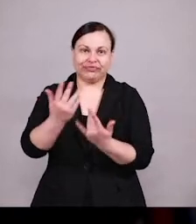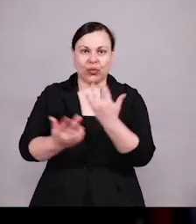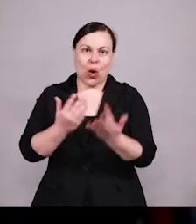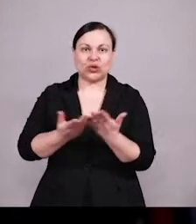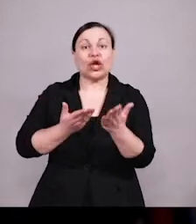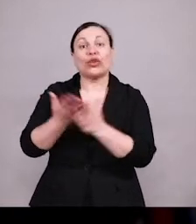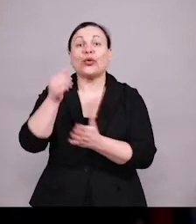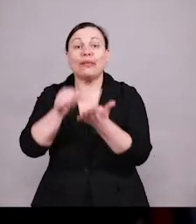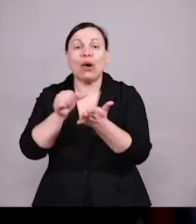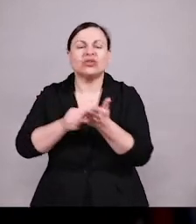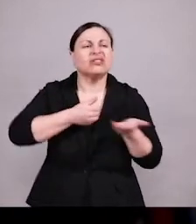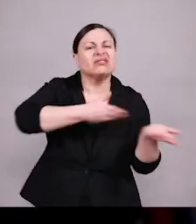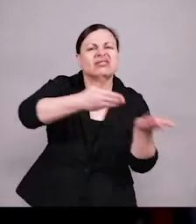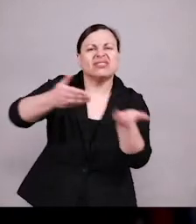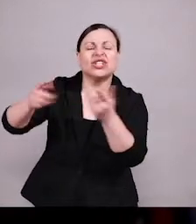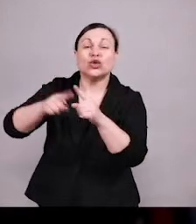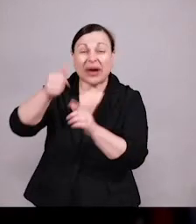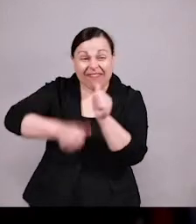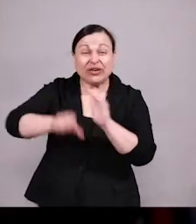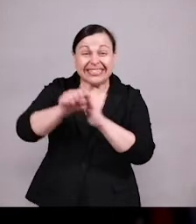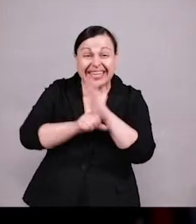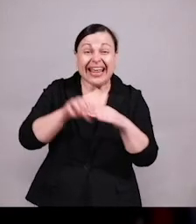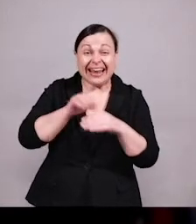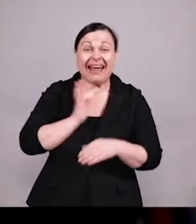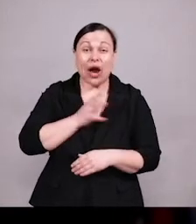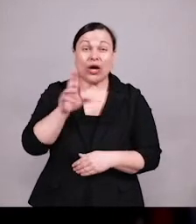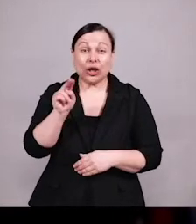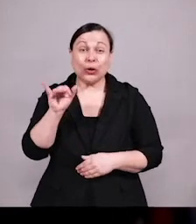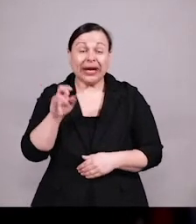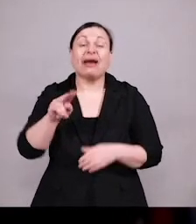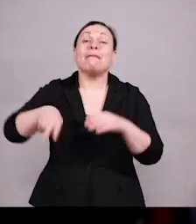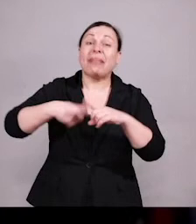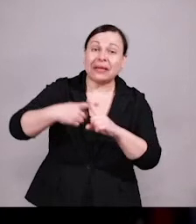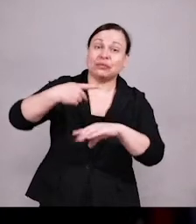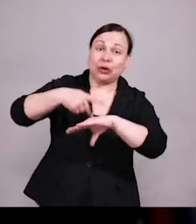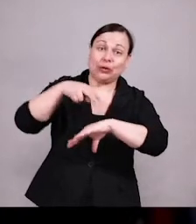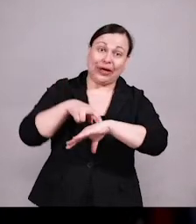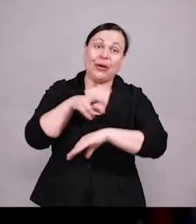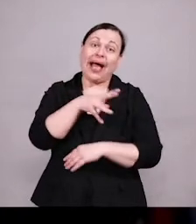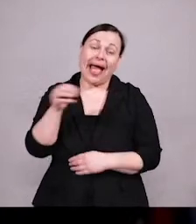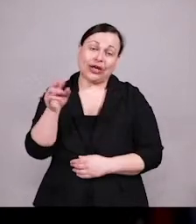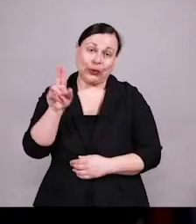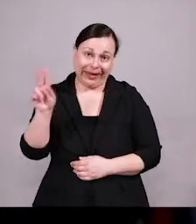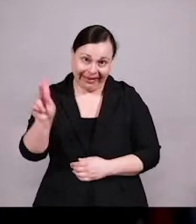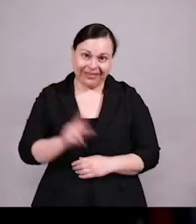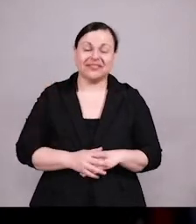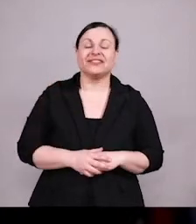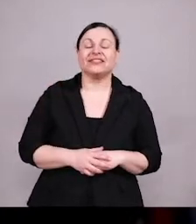every state in the union, plus Puerto Rico and the UK. Your efforts truly made a difference in